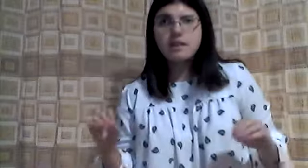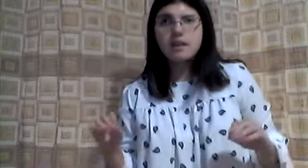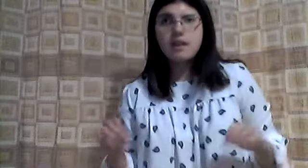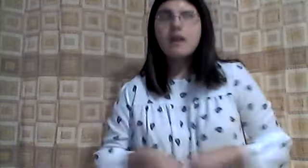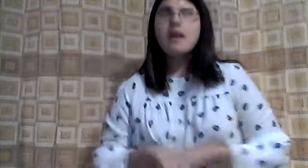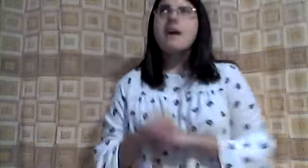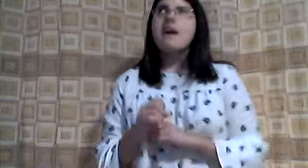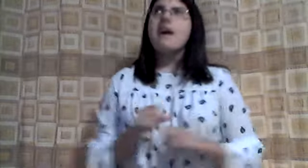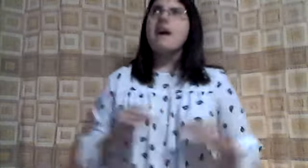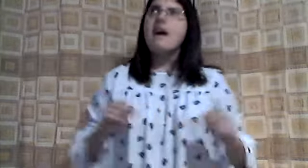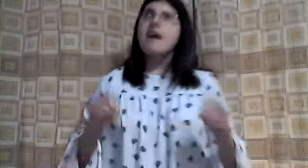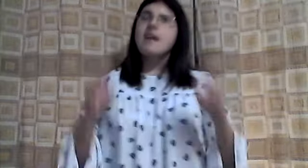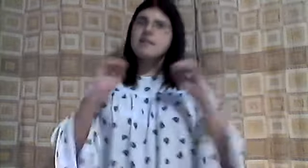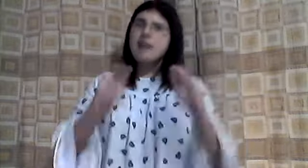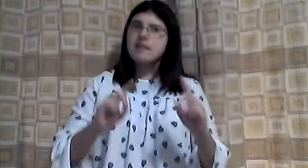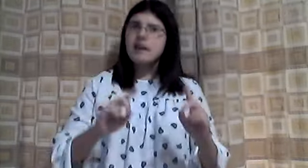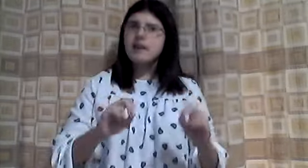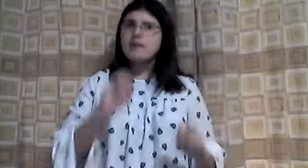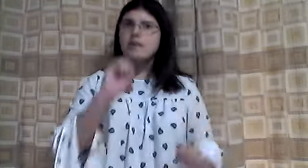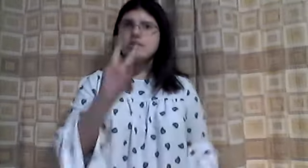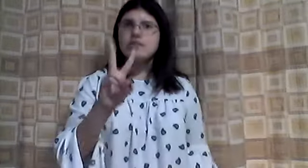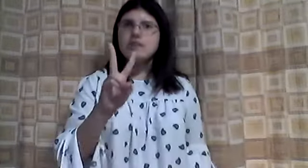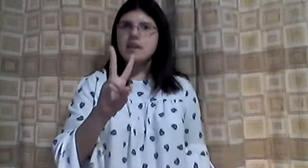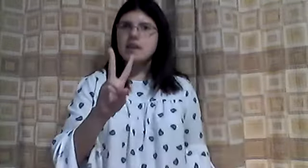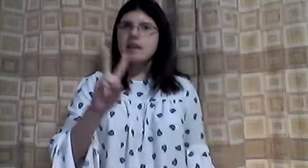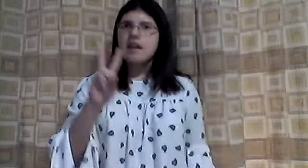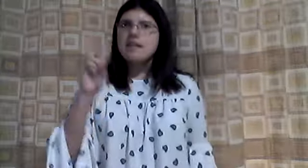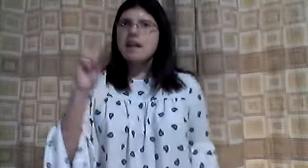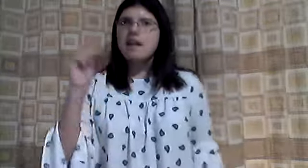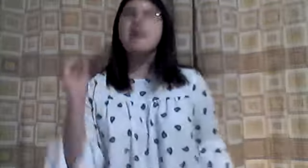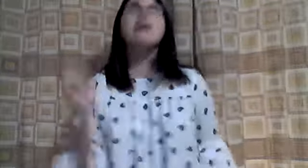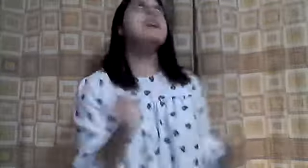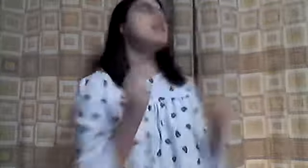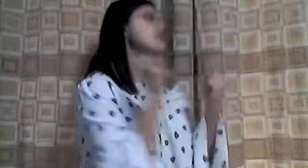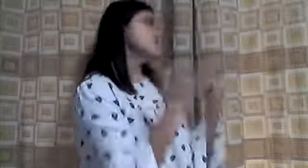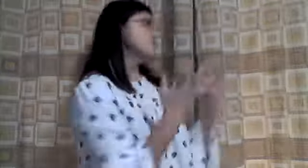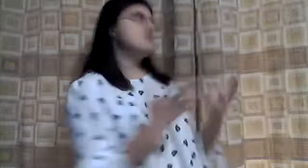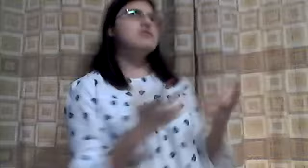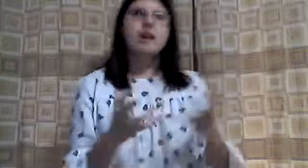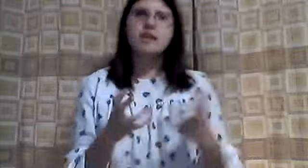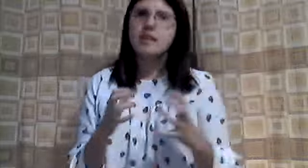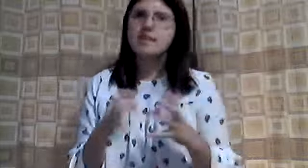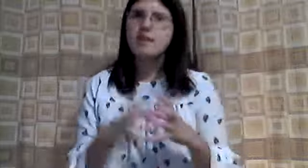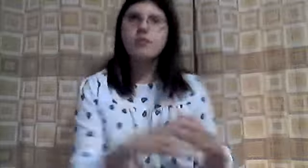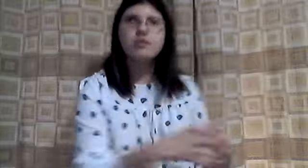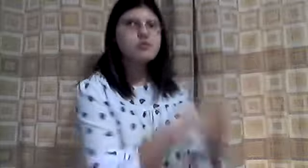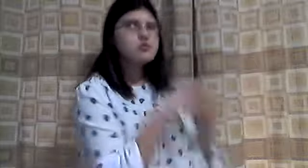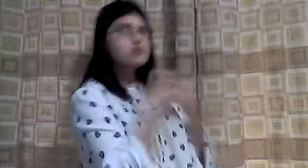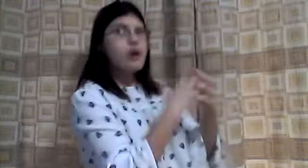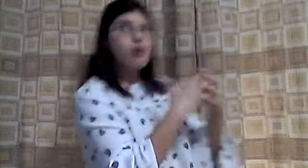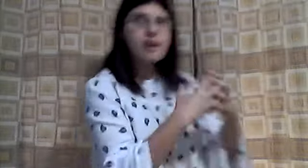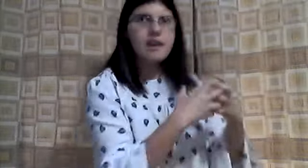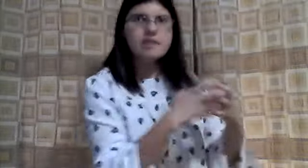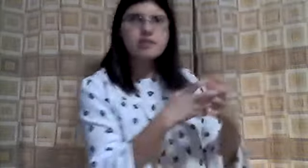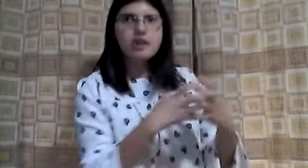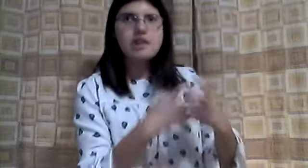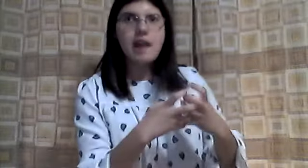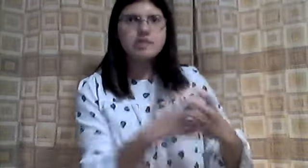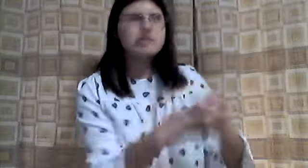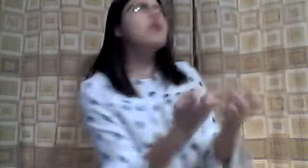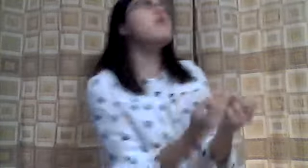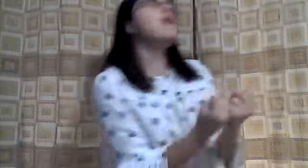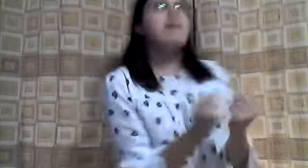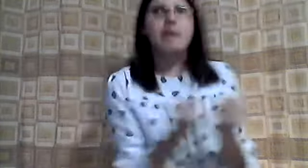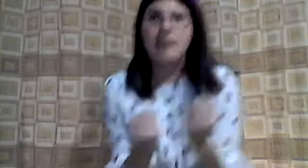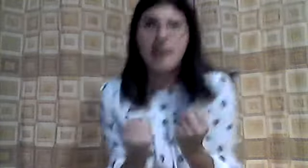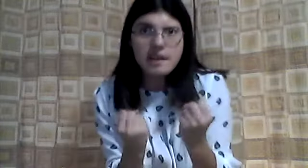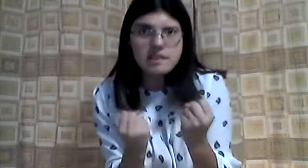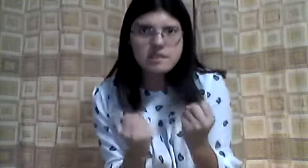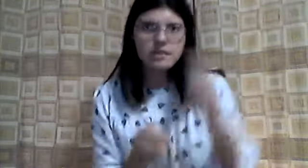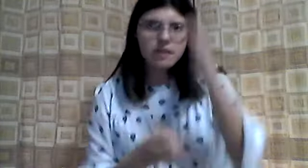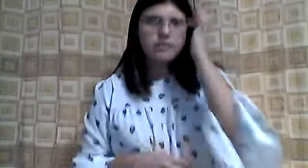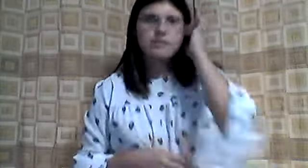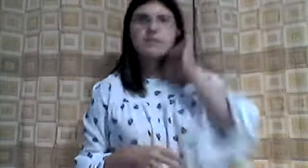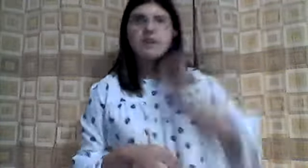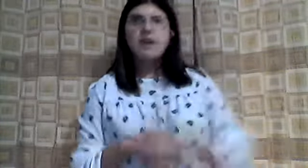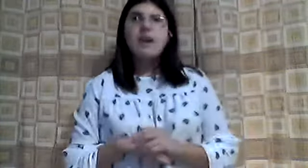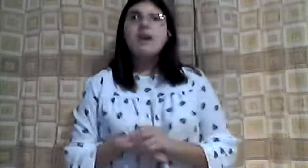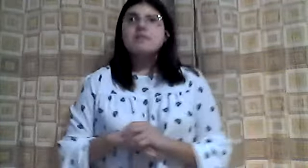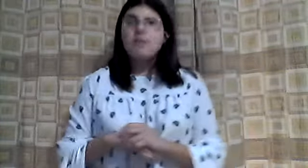And, at that time, Jerusalem and Samaria hated each other so bad!